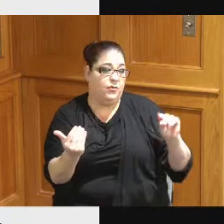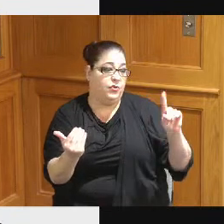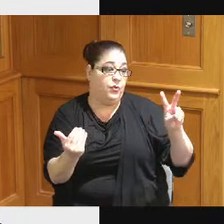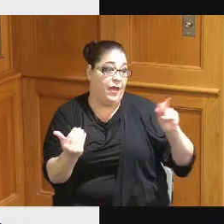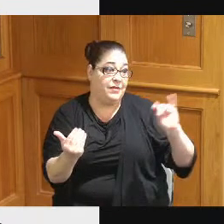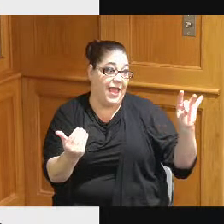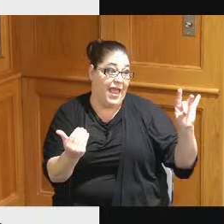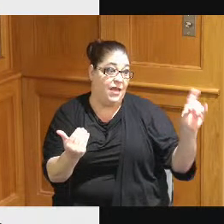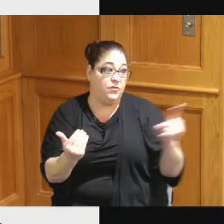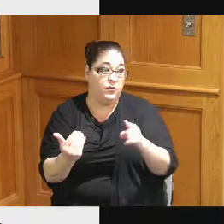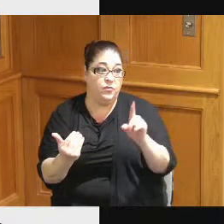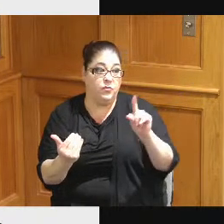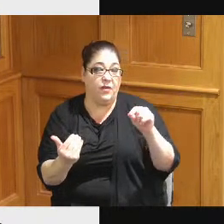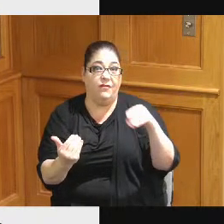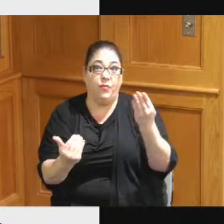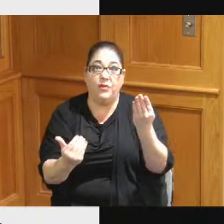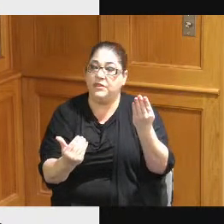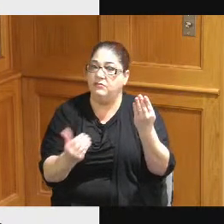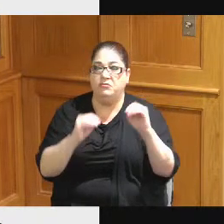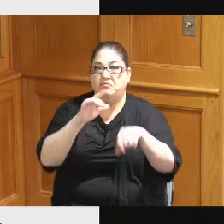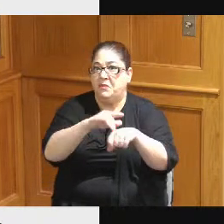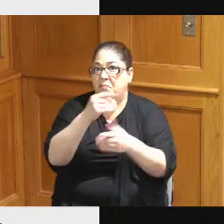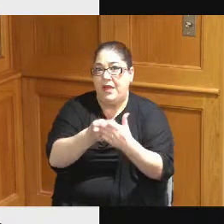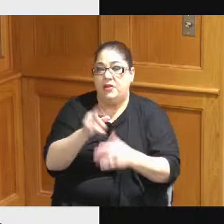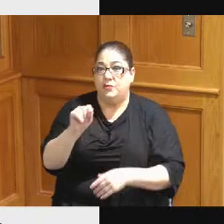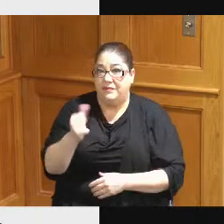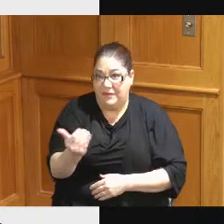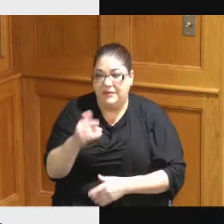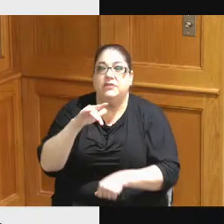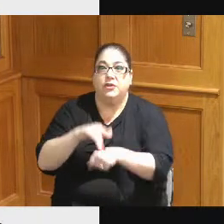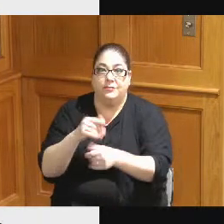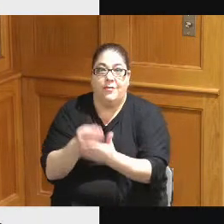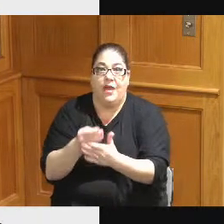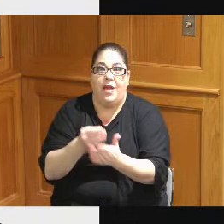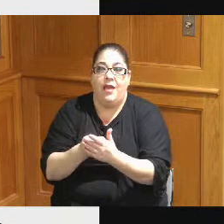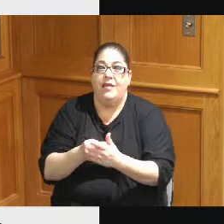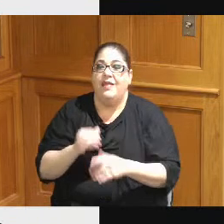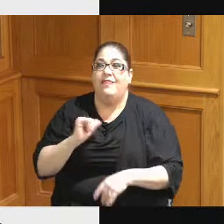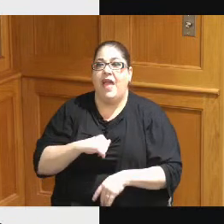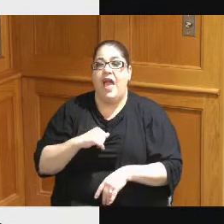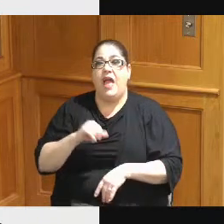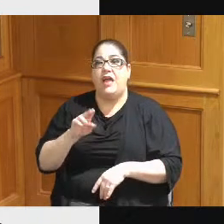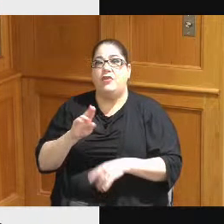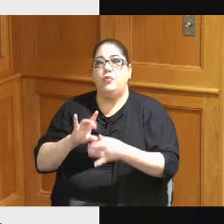couple things that I think it's worth mentioning about that unified funding agent status the very